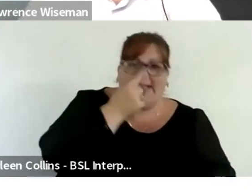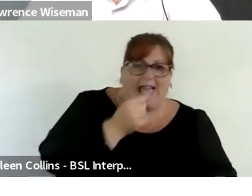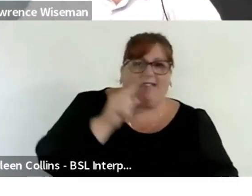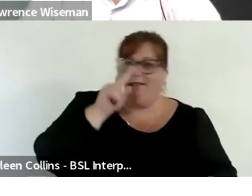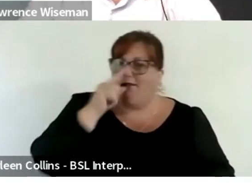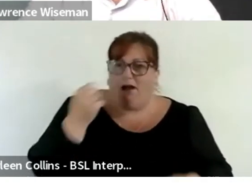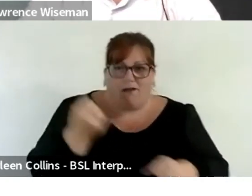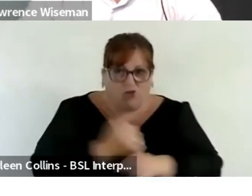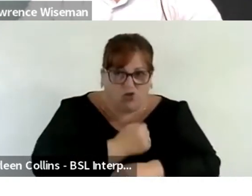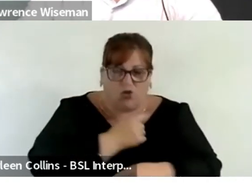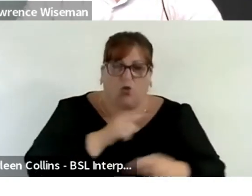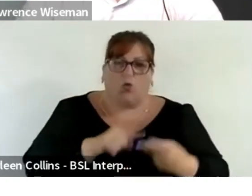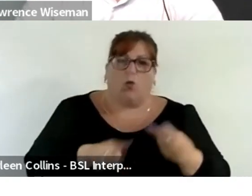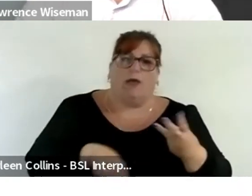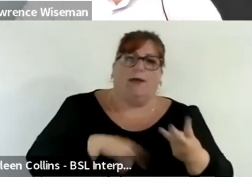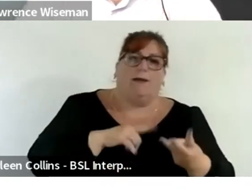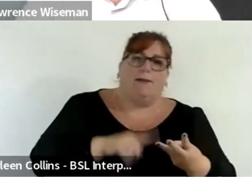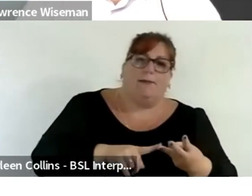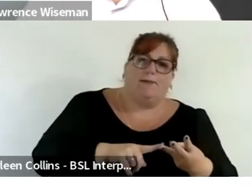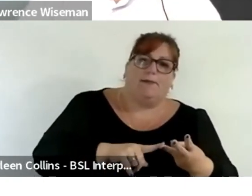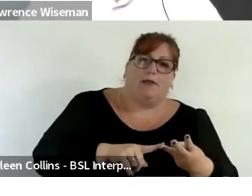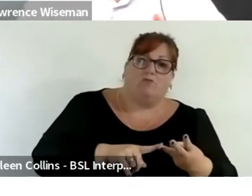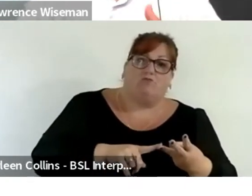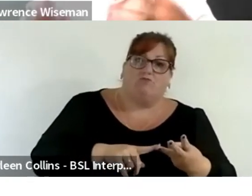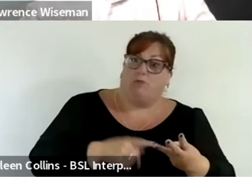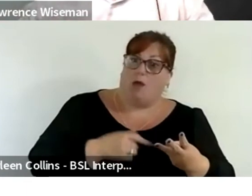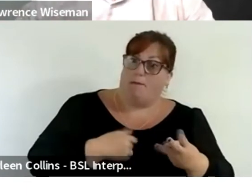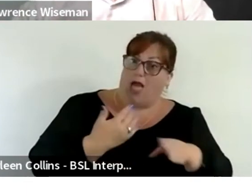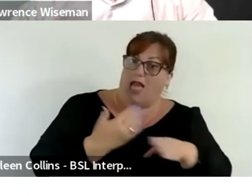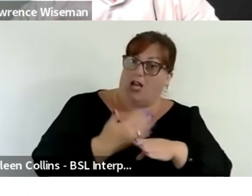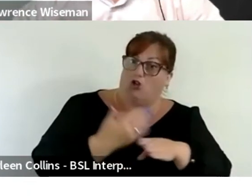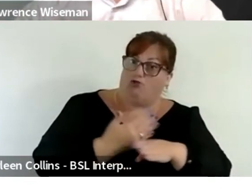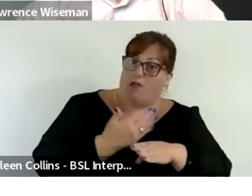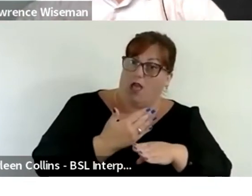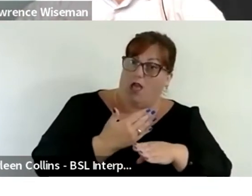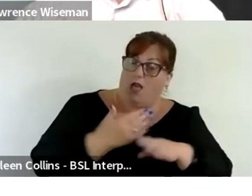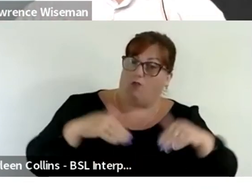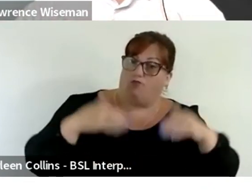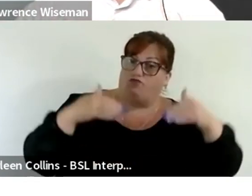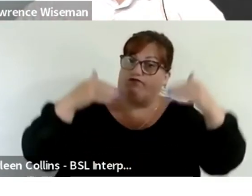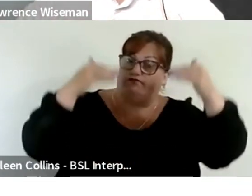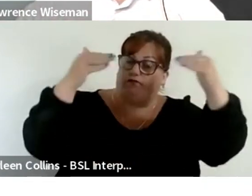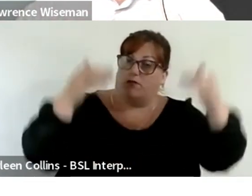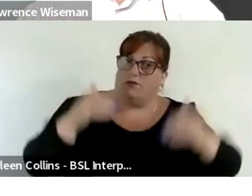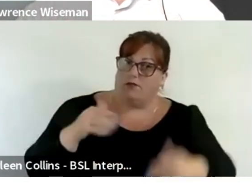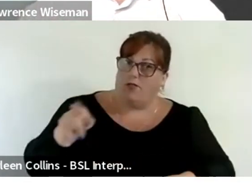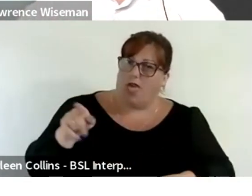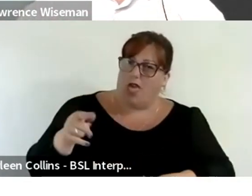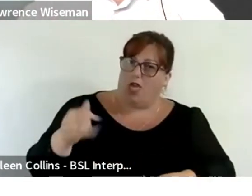Or about my contrary trajectory. All sorts of things of what I'm capable of supporting the team on.